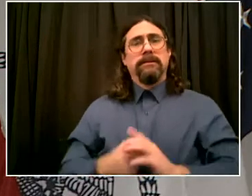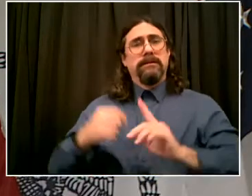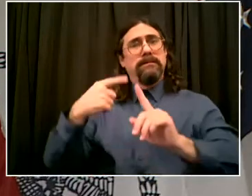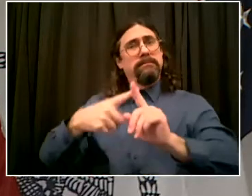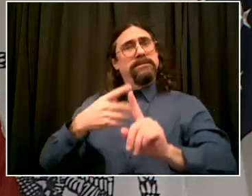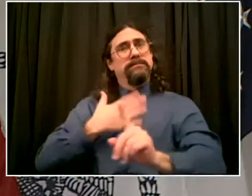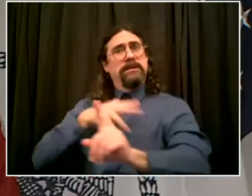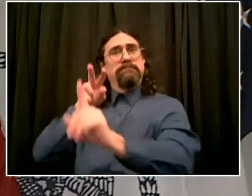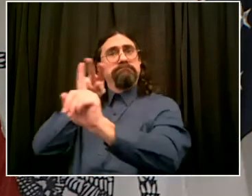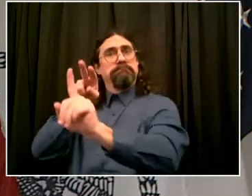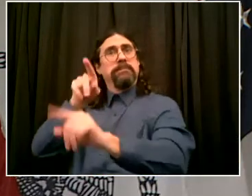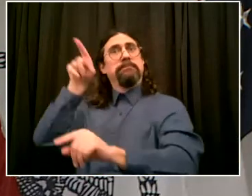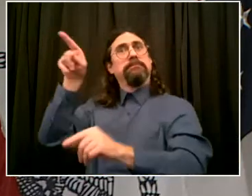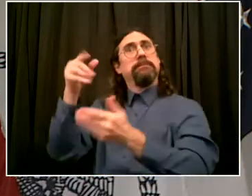PRODUCTION ACT MUCH MORE AGGRESSIVELY